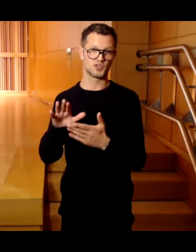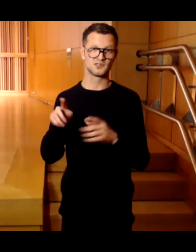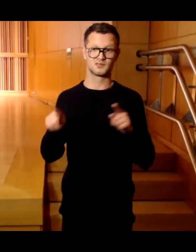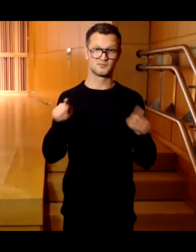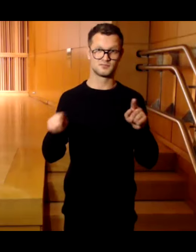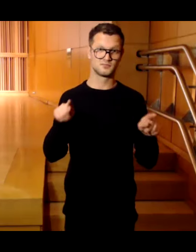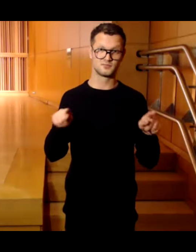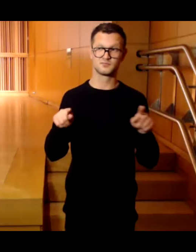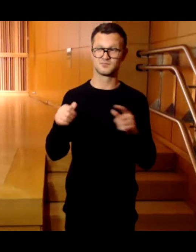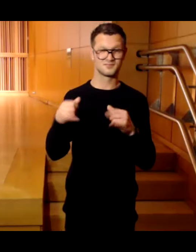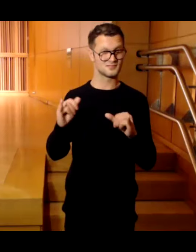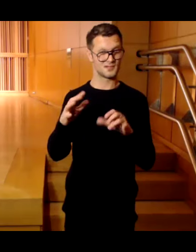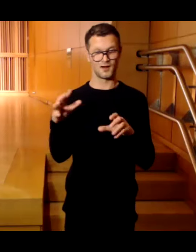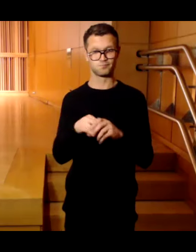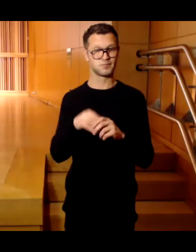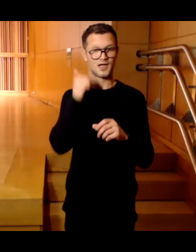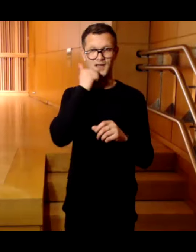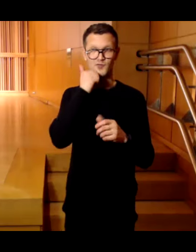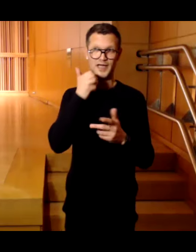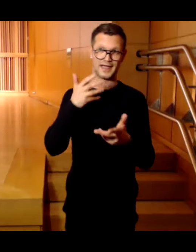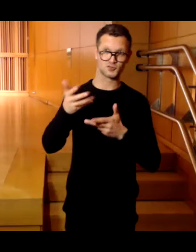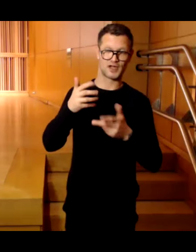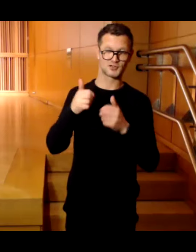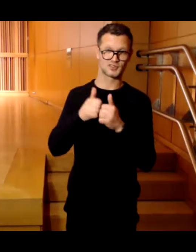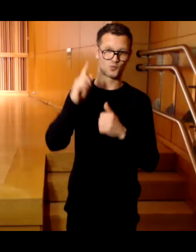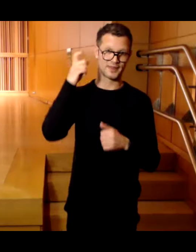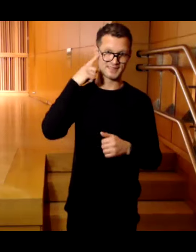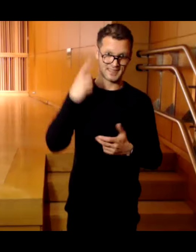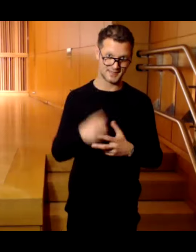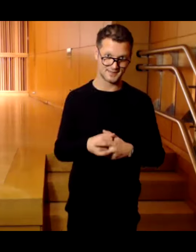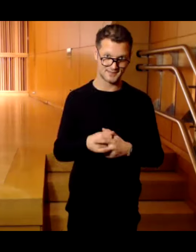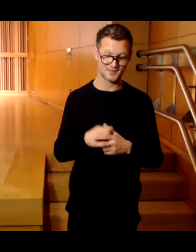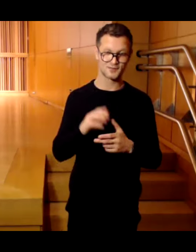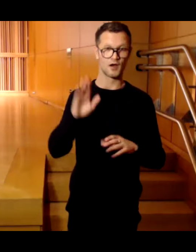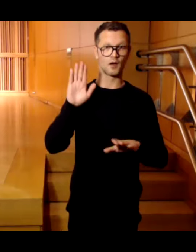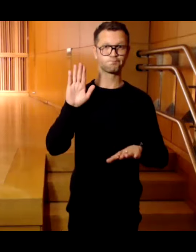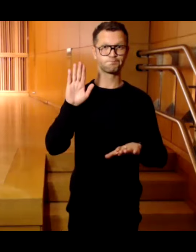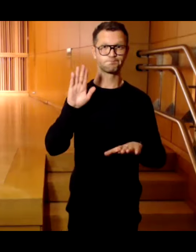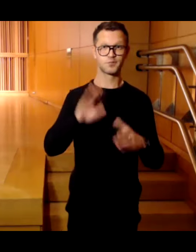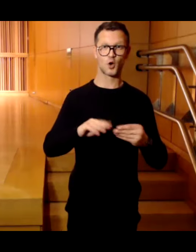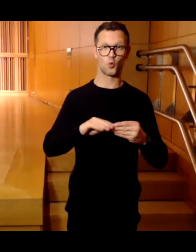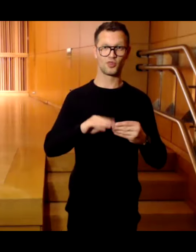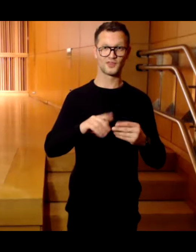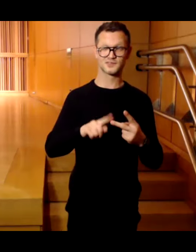in our everyday interactions with the state. All that taking of oaths, and expressing our trust in the one God.